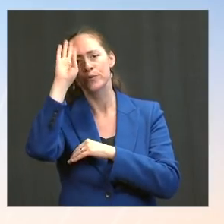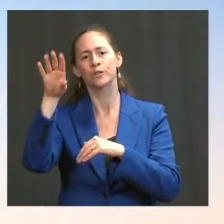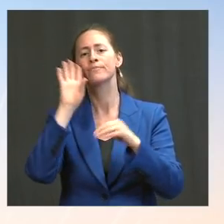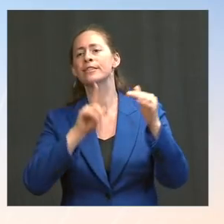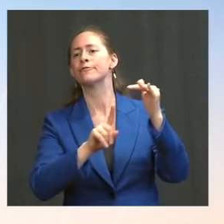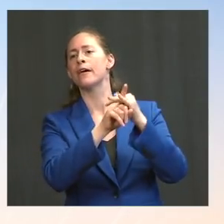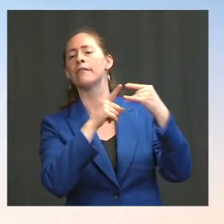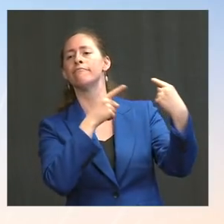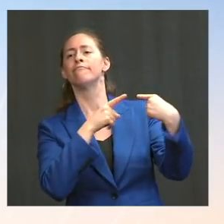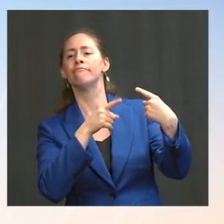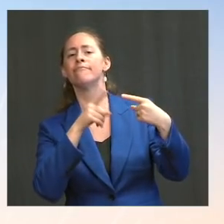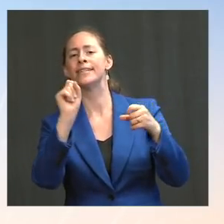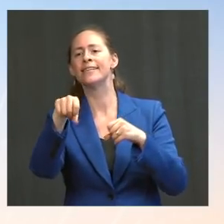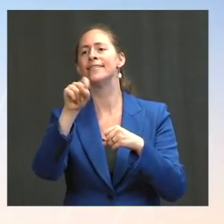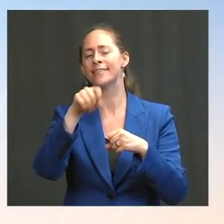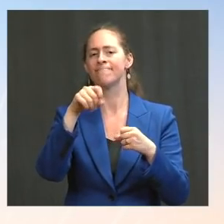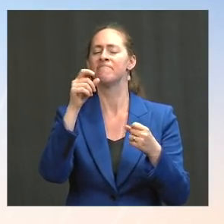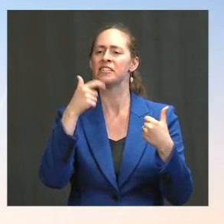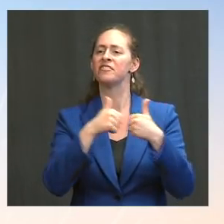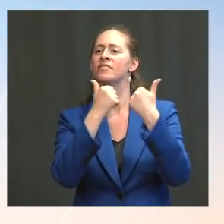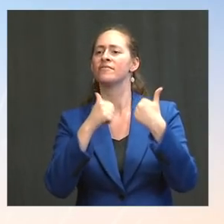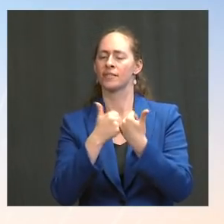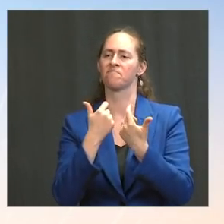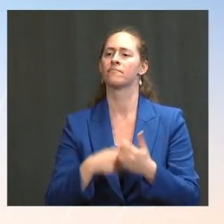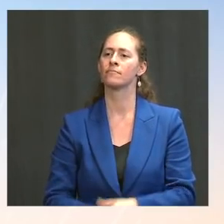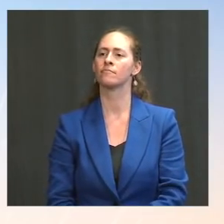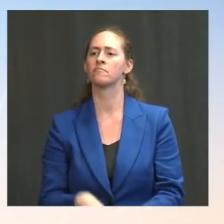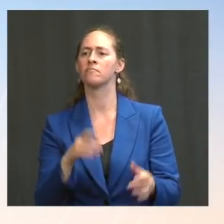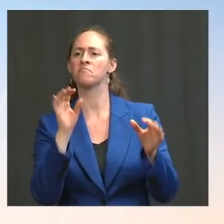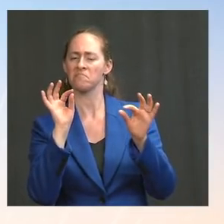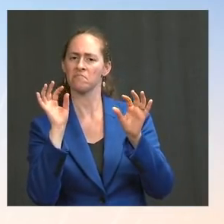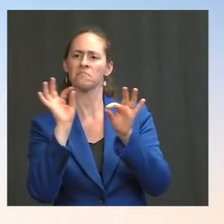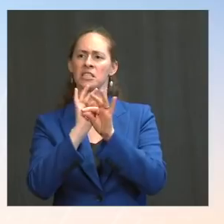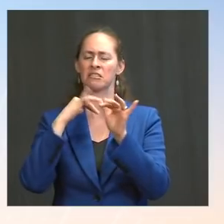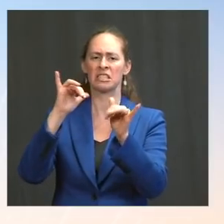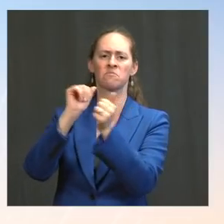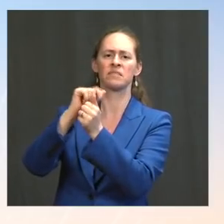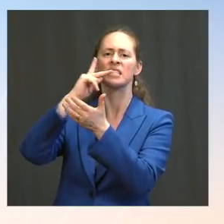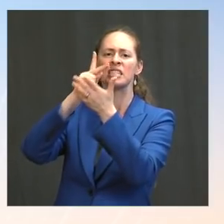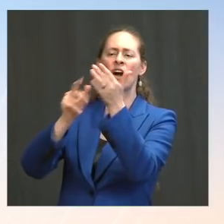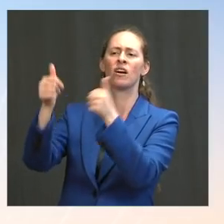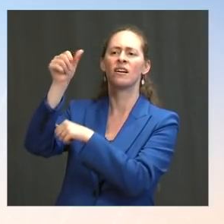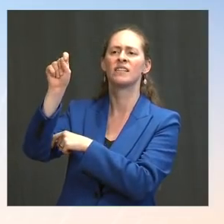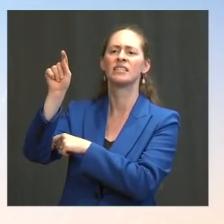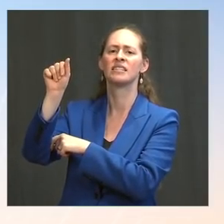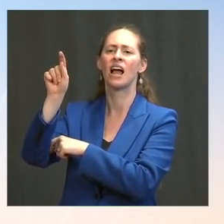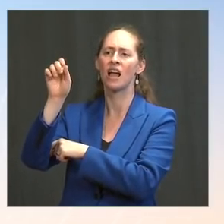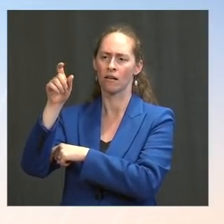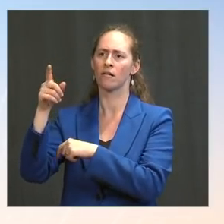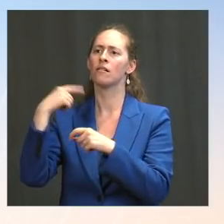I will say that, consistent with what the Secretary of State said, we believe Iran must comply with the IAEA's inspectors